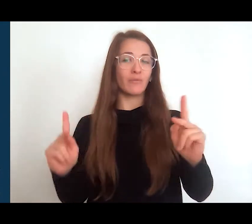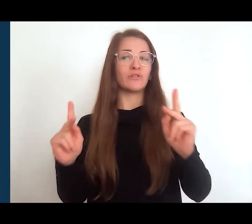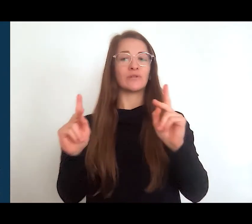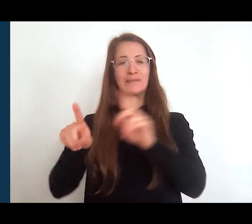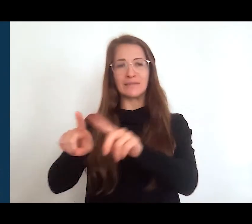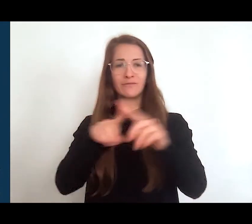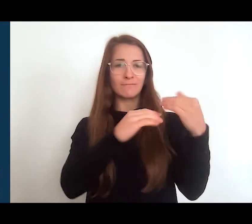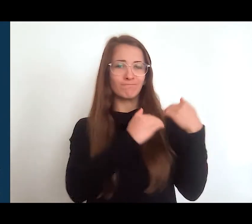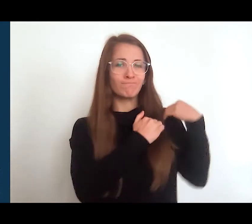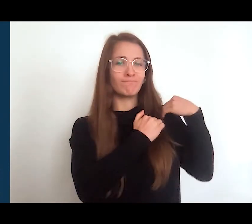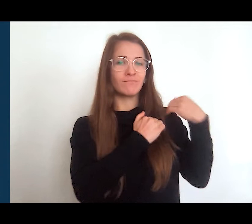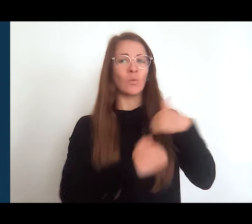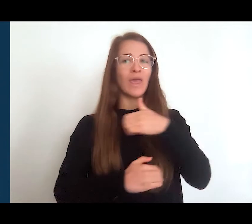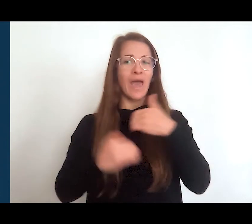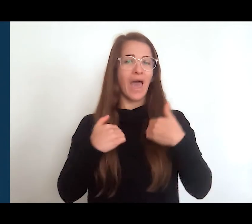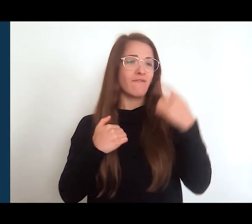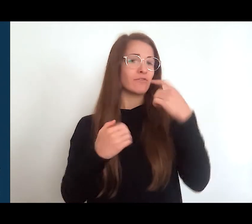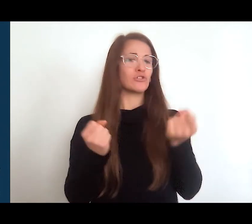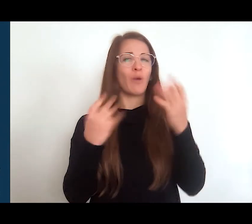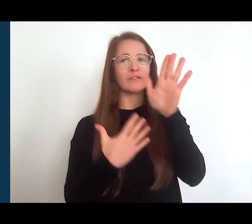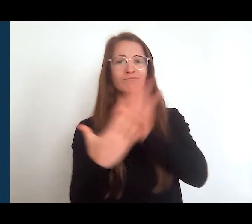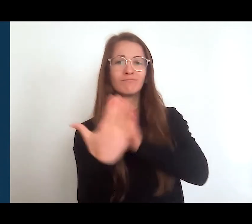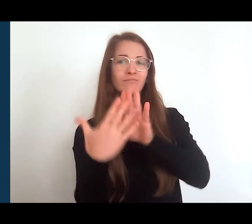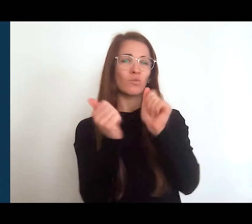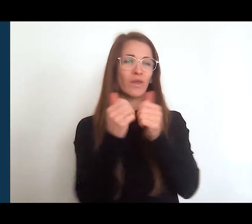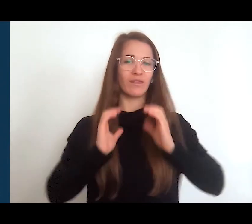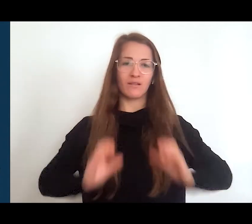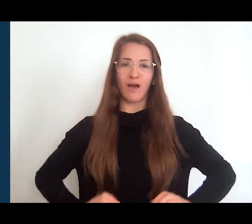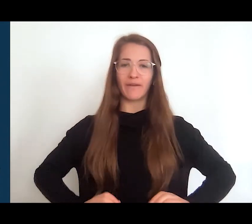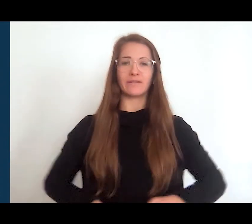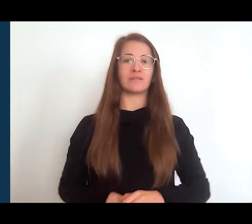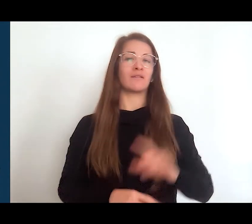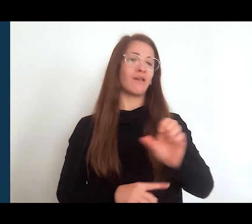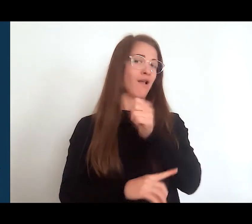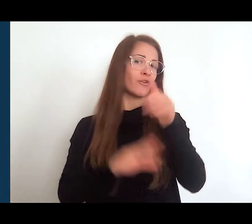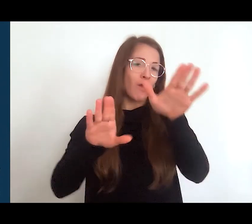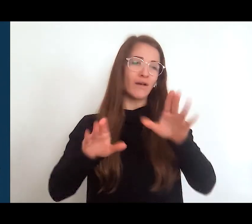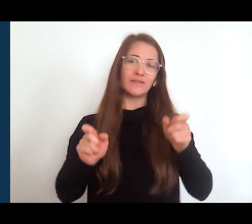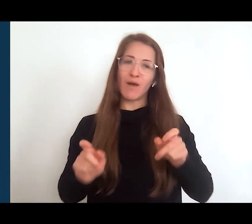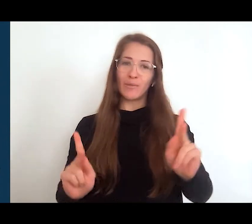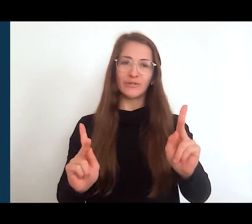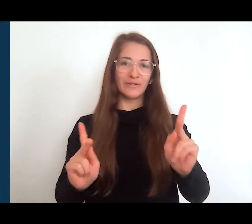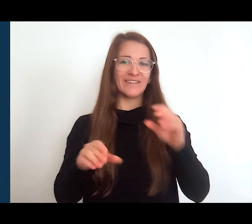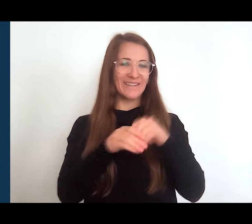WE ALSO HAVE LOTS OF OPPORTUNITIES TO BE ON DIFFERENT TASK FORCES BECAUSE OF THE INTERACTIONS WITH THE CLIENTS.